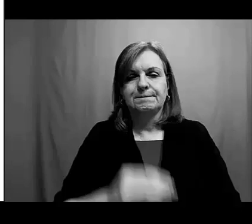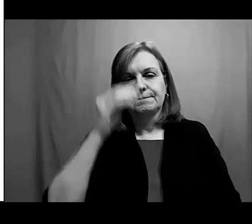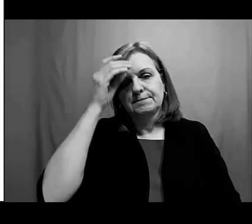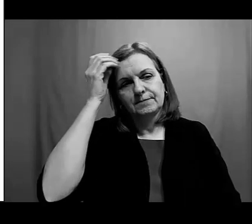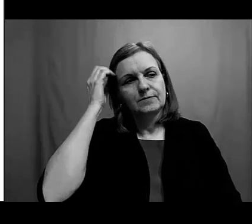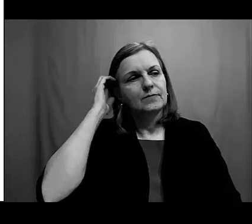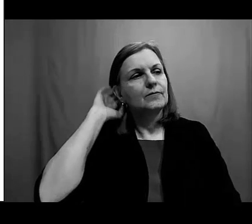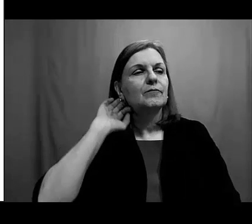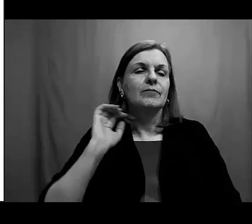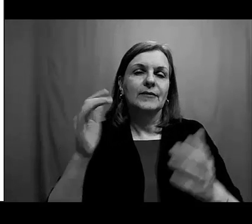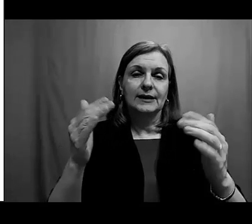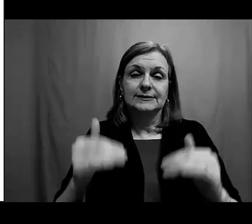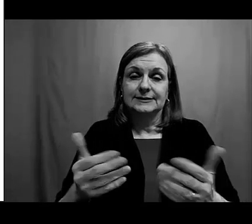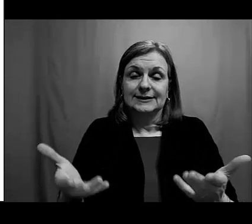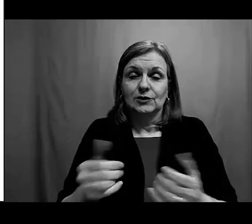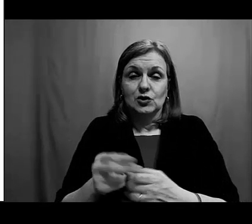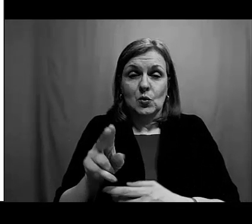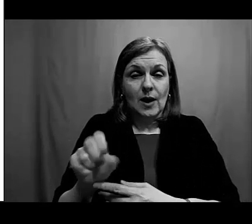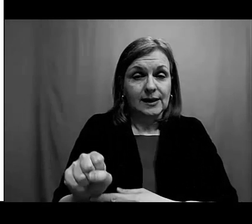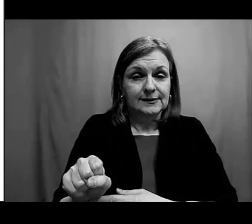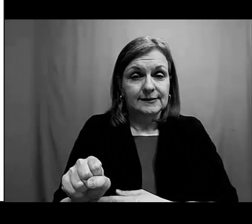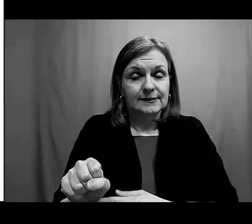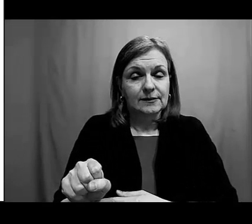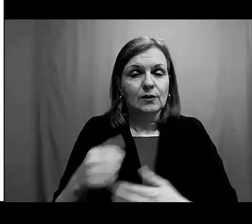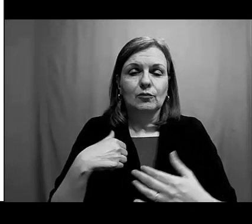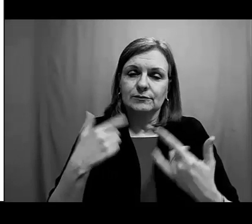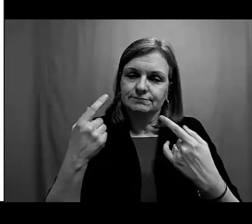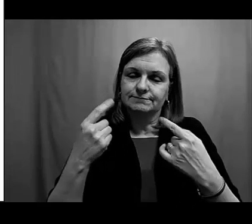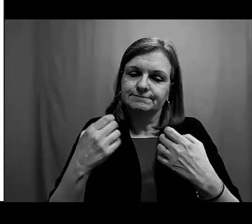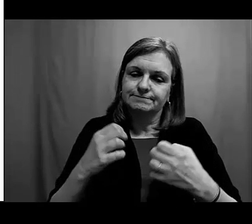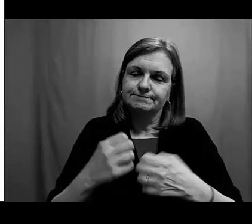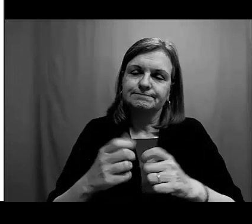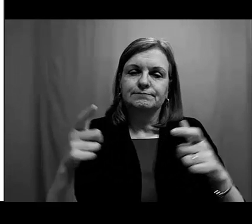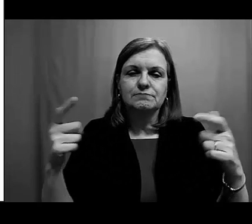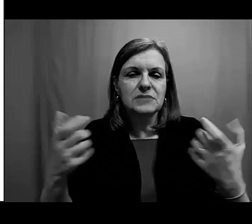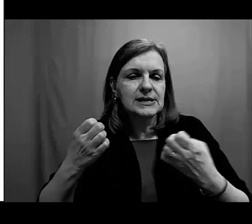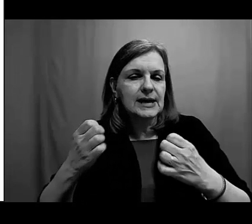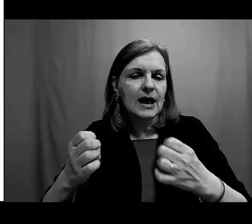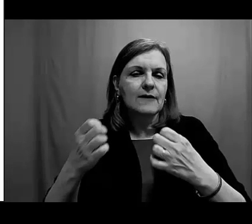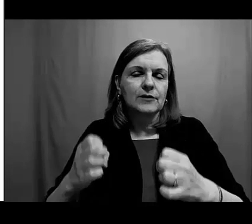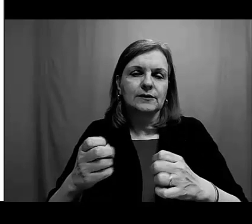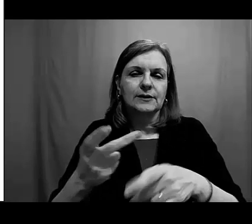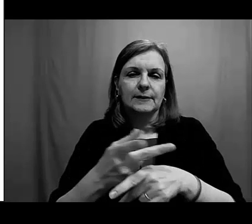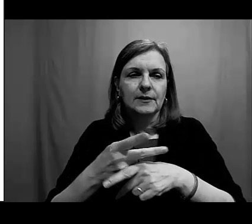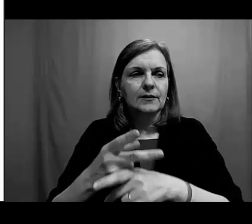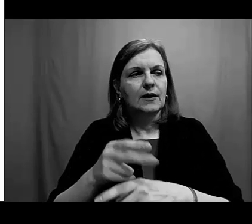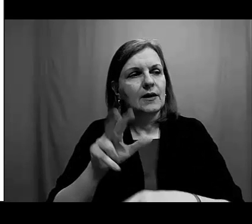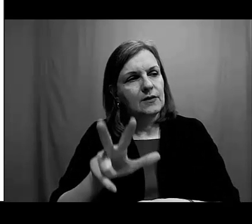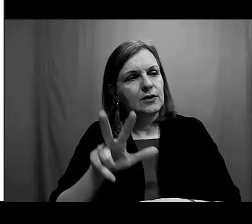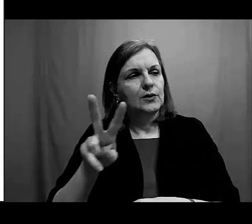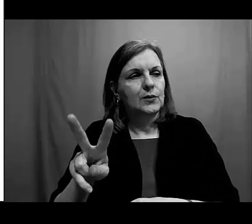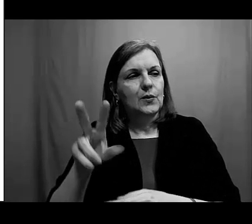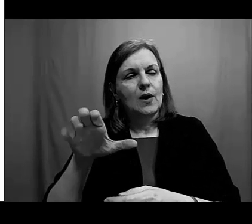closer to home we can look at huge efforts to maintain on a 3,200 kilometer wildlife corridor